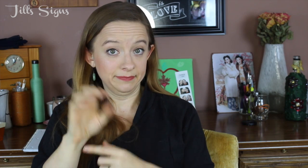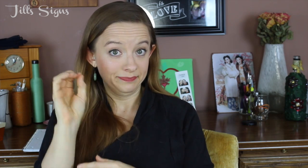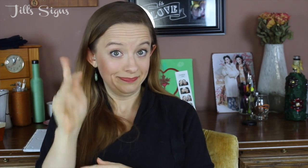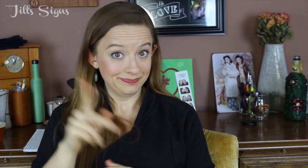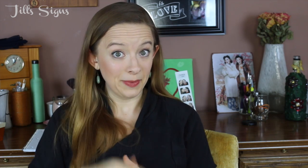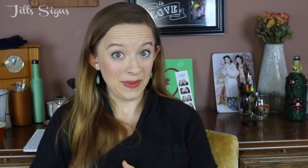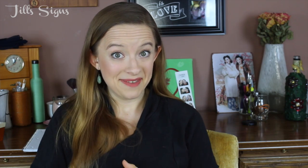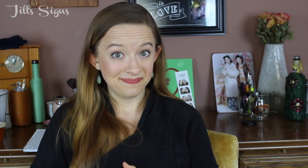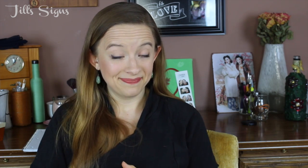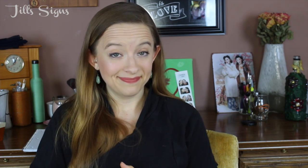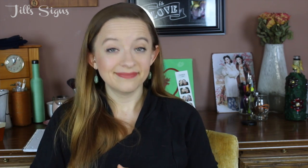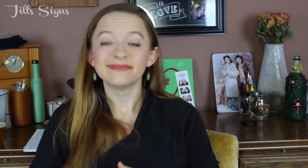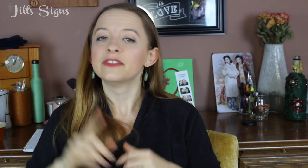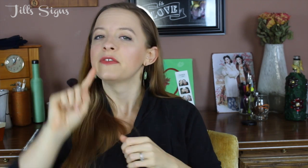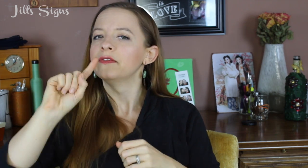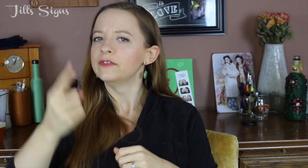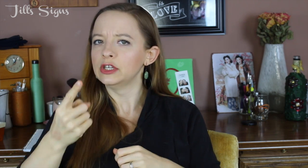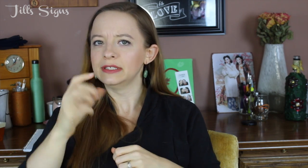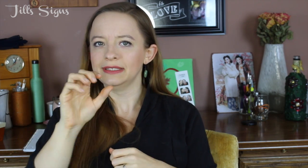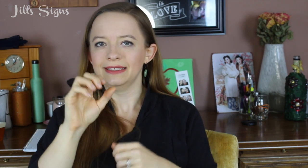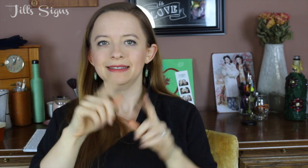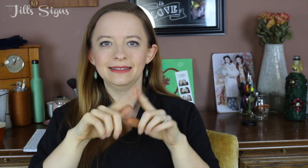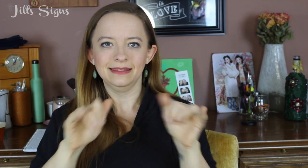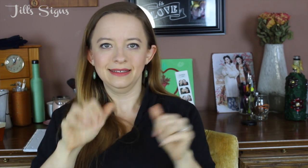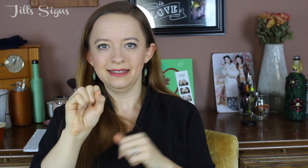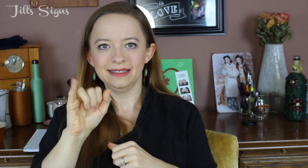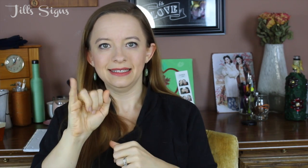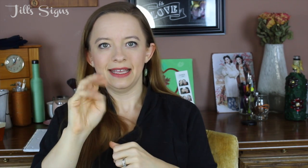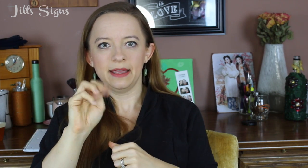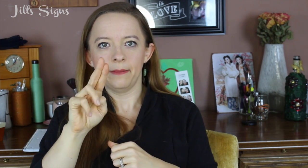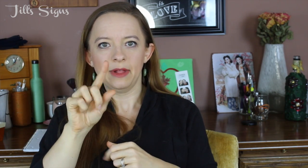the consecutive. Ok so first we're gonna start with simultaneous.